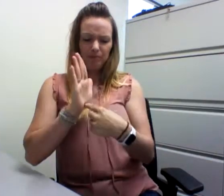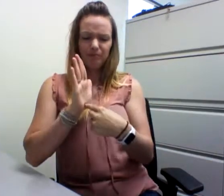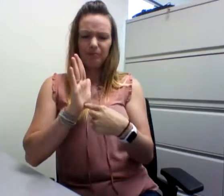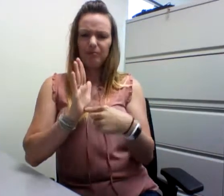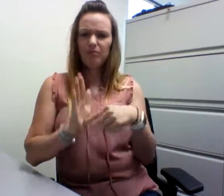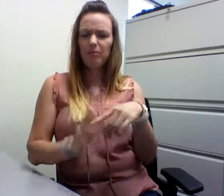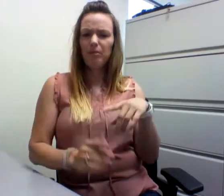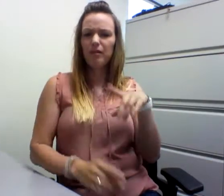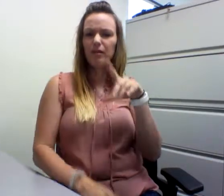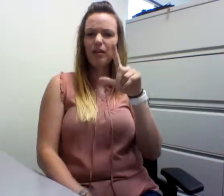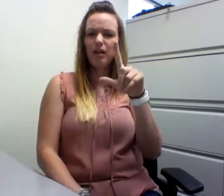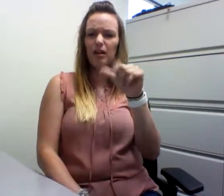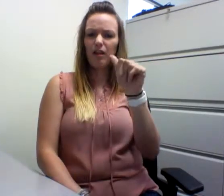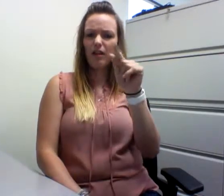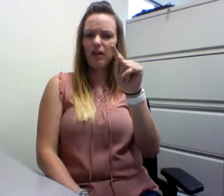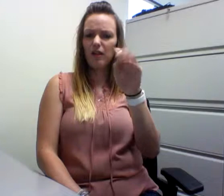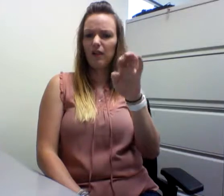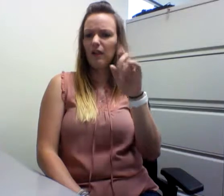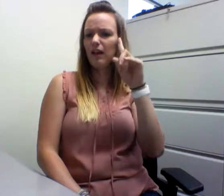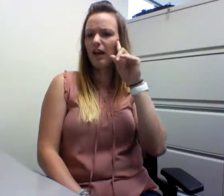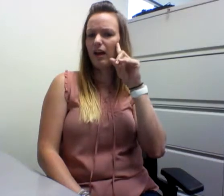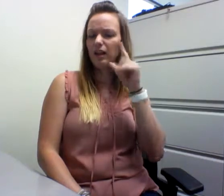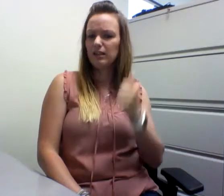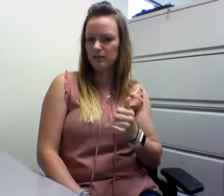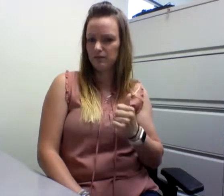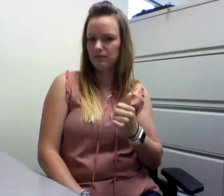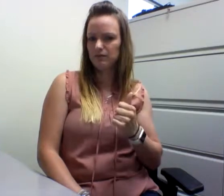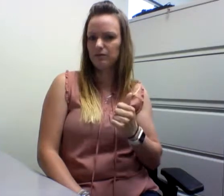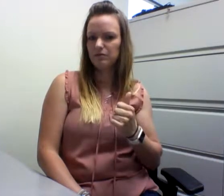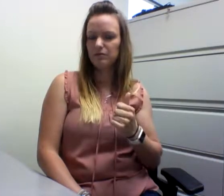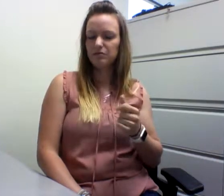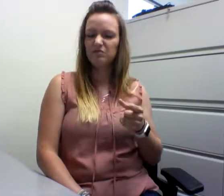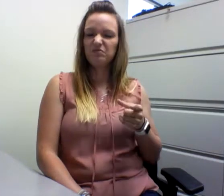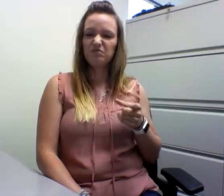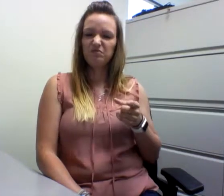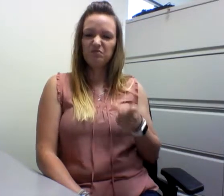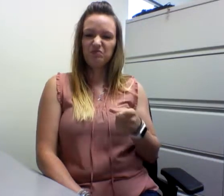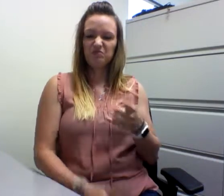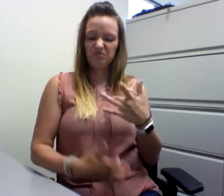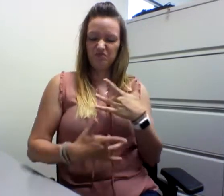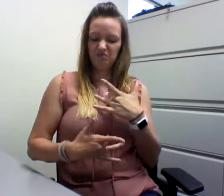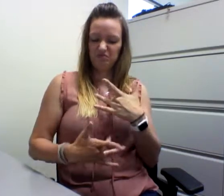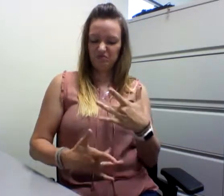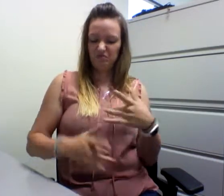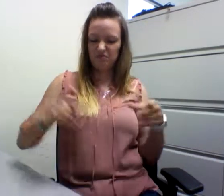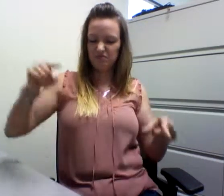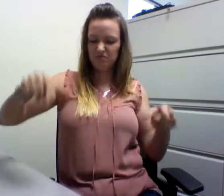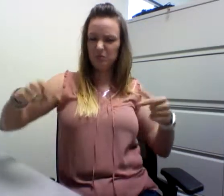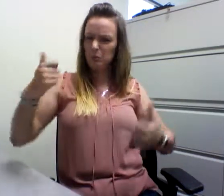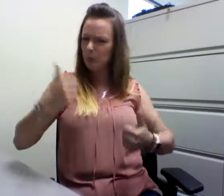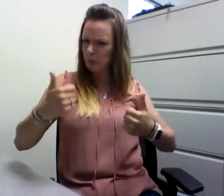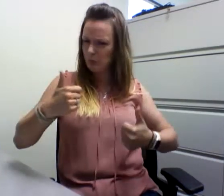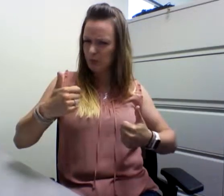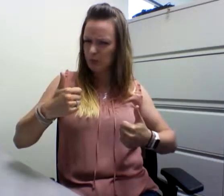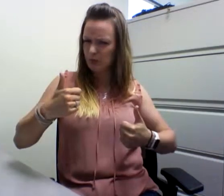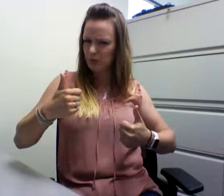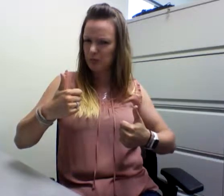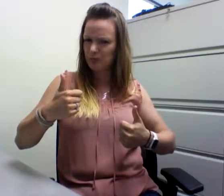for example, late-deafened which group would they be a part of?